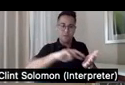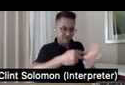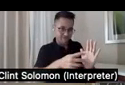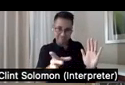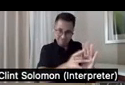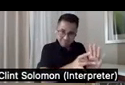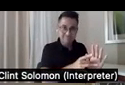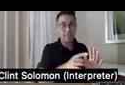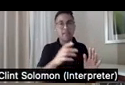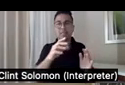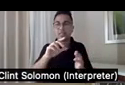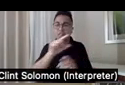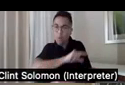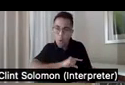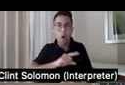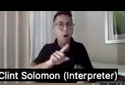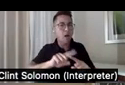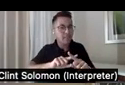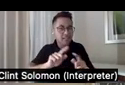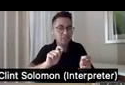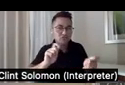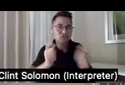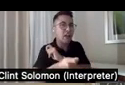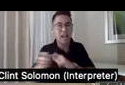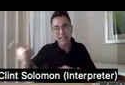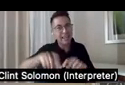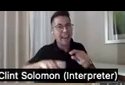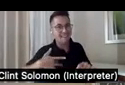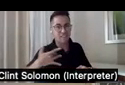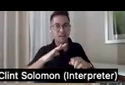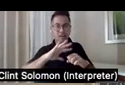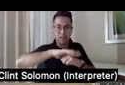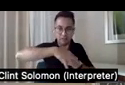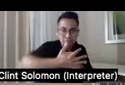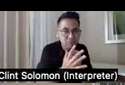able to feel all of the dimensions of it so we want to be careful with the amount of glue